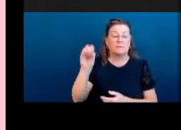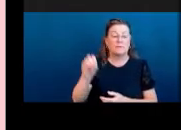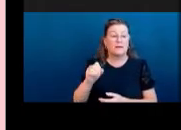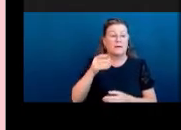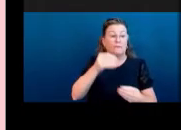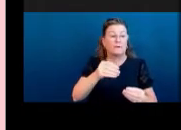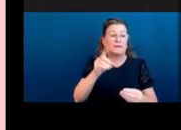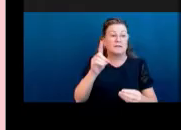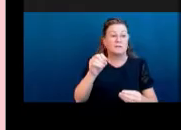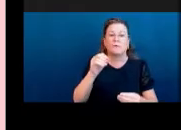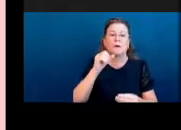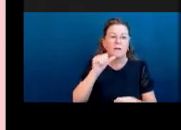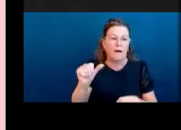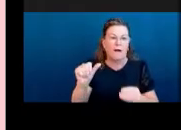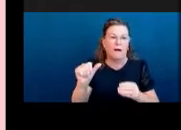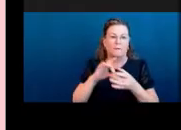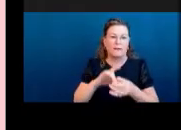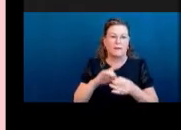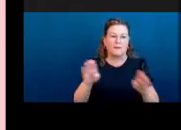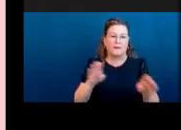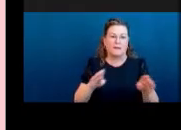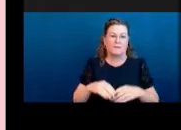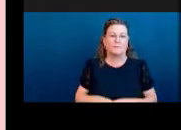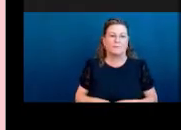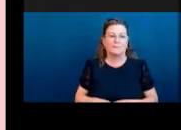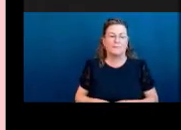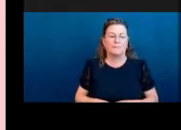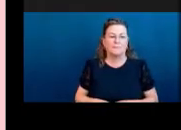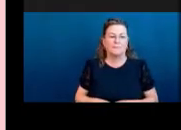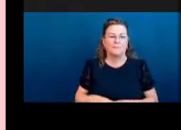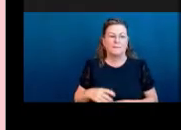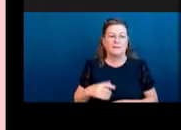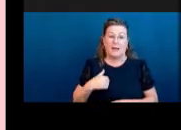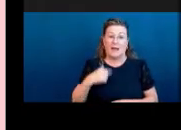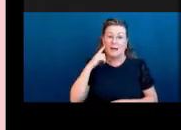not behavioral. I would argue none of them are probably